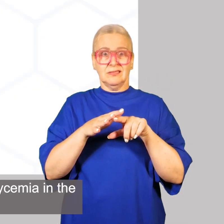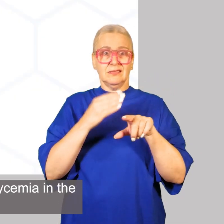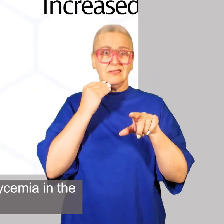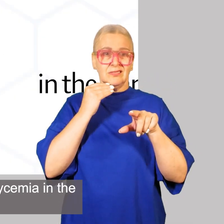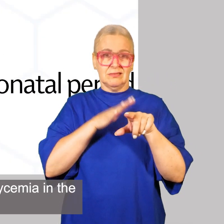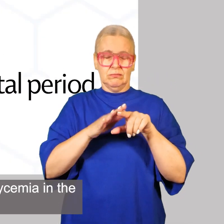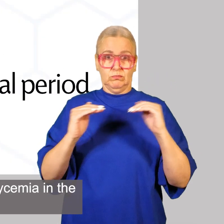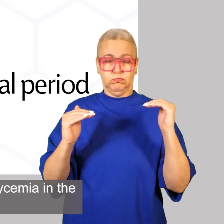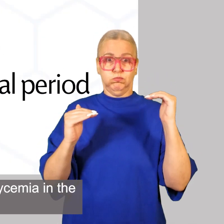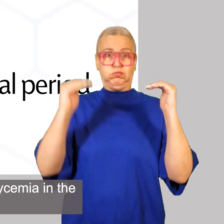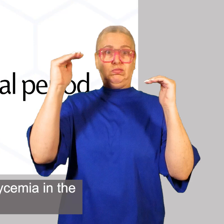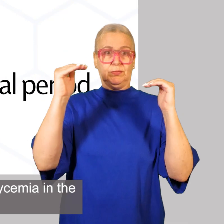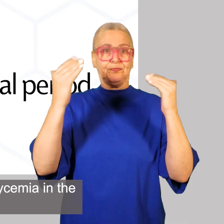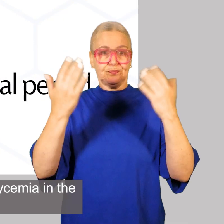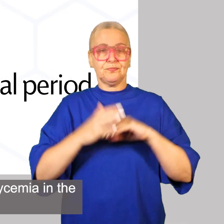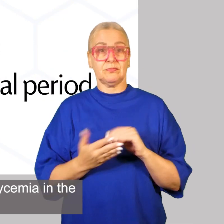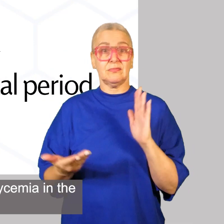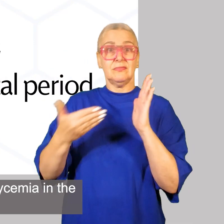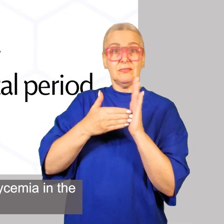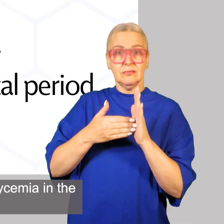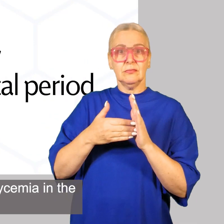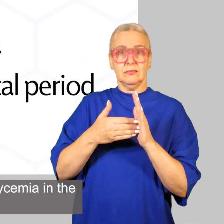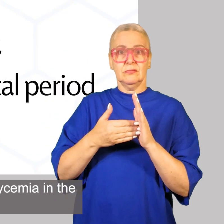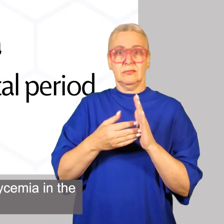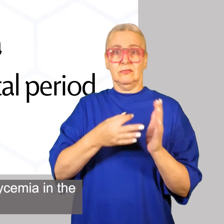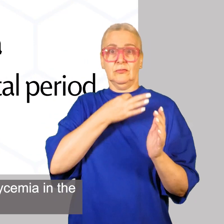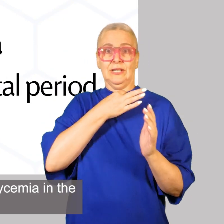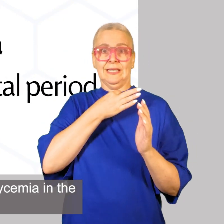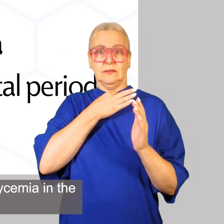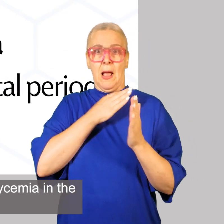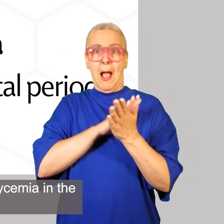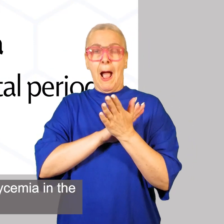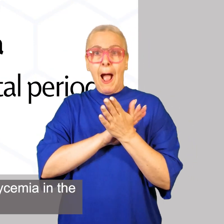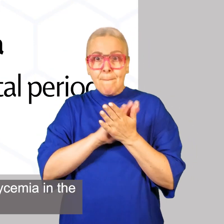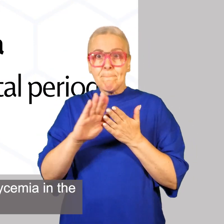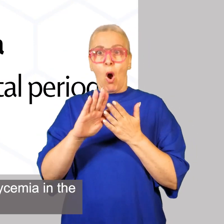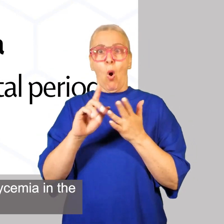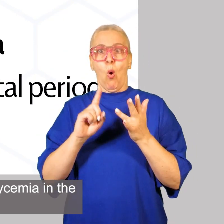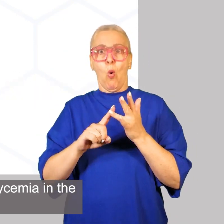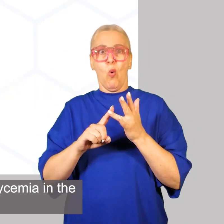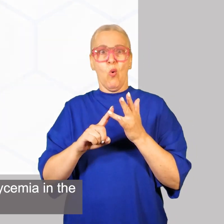Additionally, there is an increased risk of hypoglycemia in the immediate neonatal period,